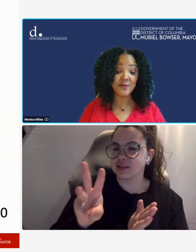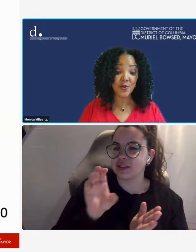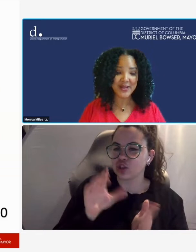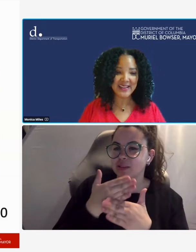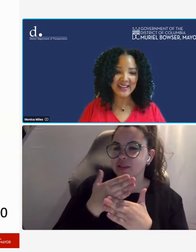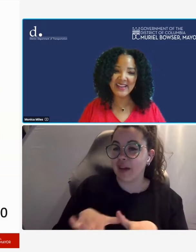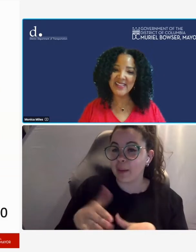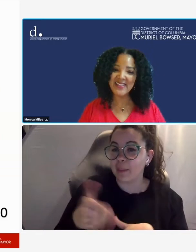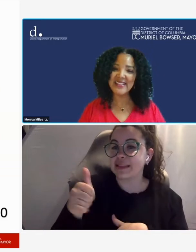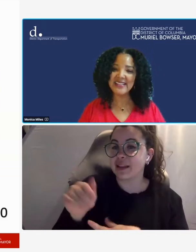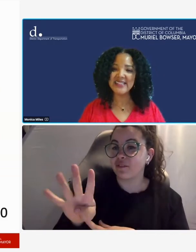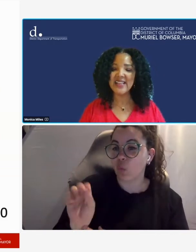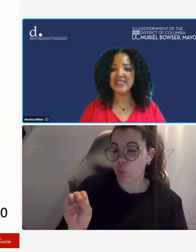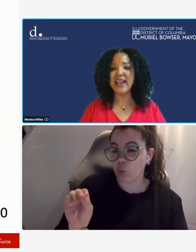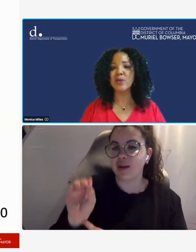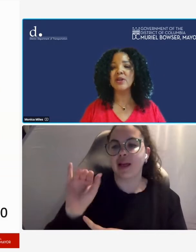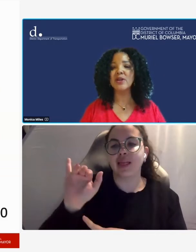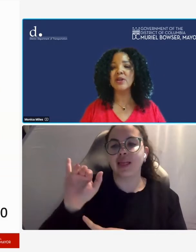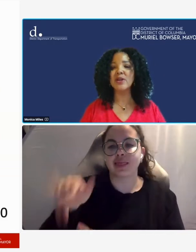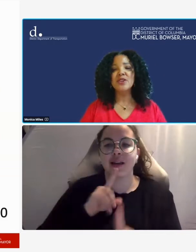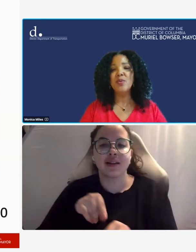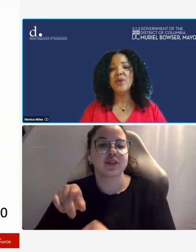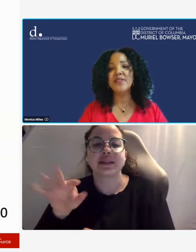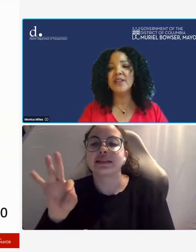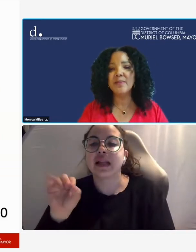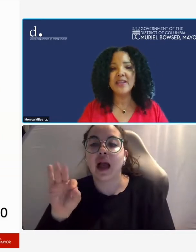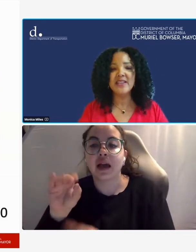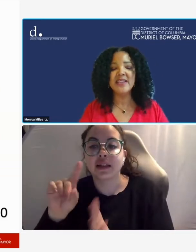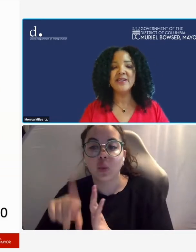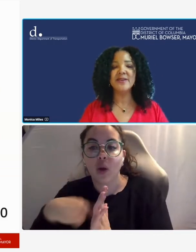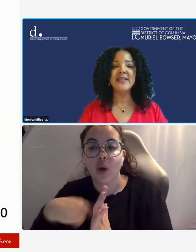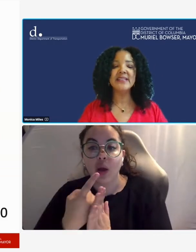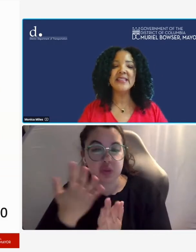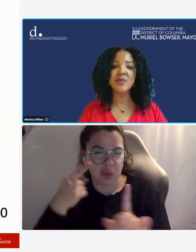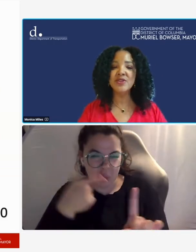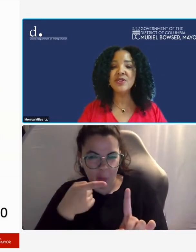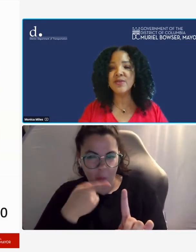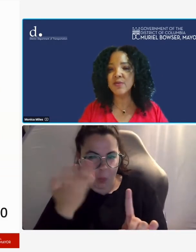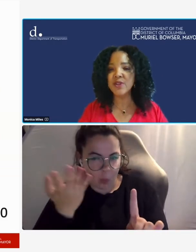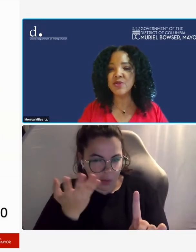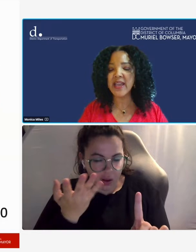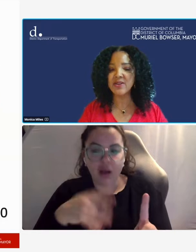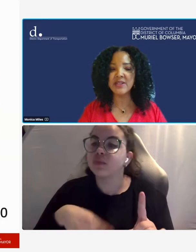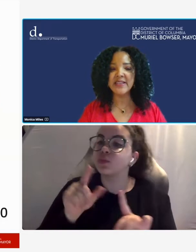40 and that's 90 an hour so the point that i'm making here is that when you when you calculate